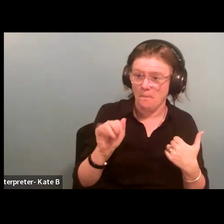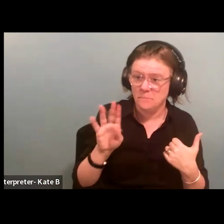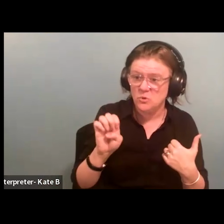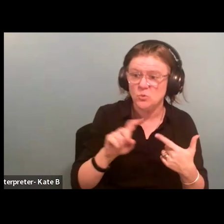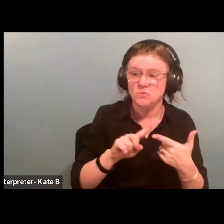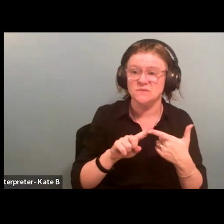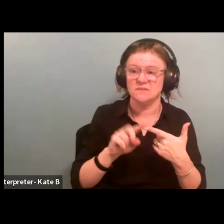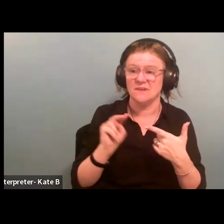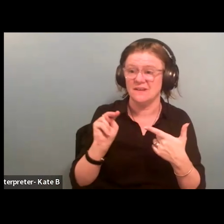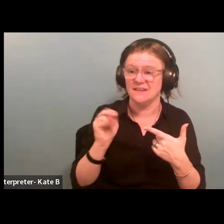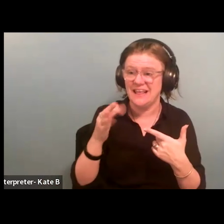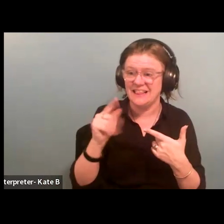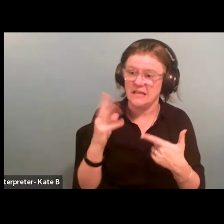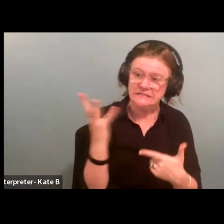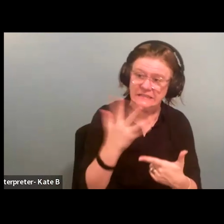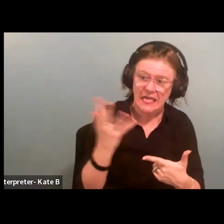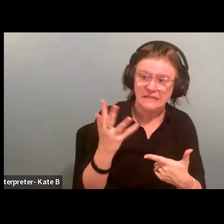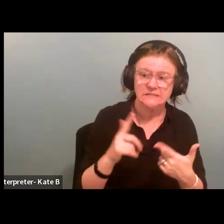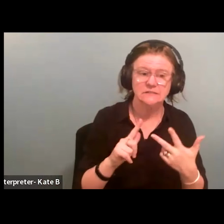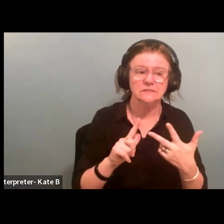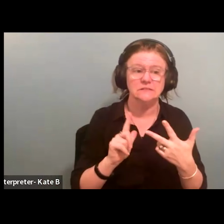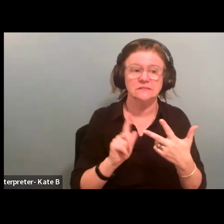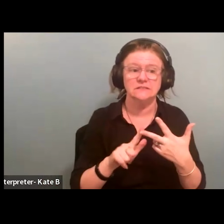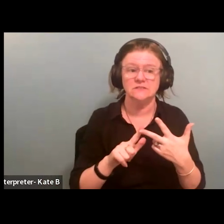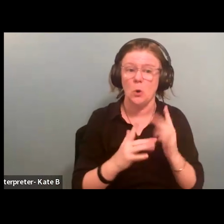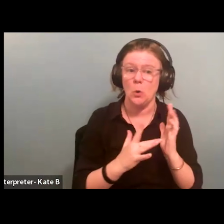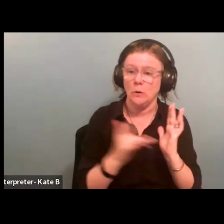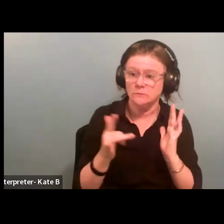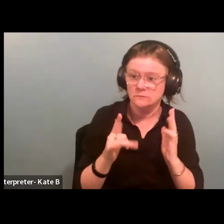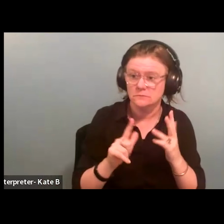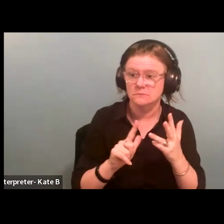give a call. If anything, even if it's a no need, the lowest categorization